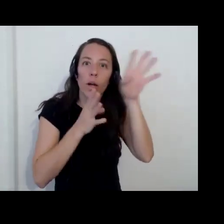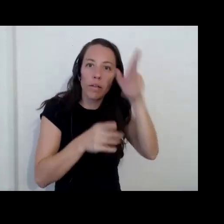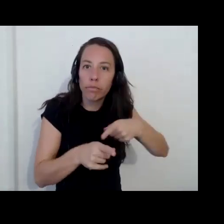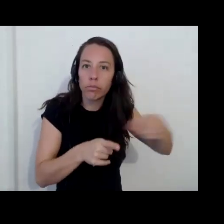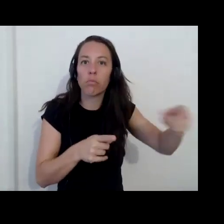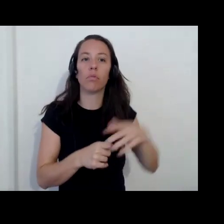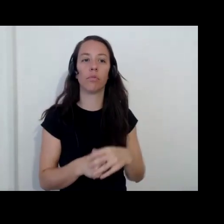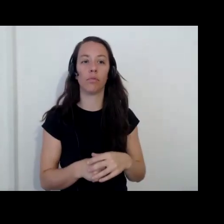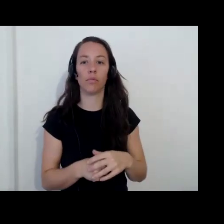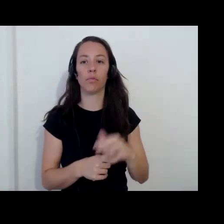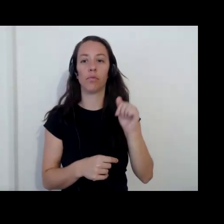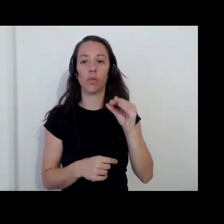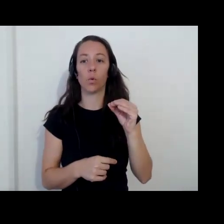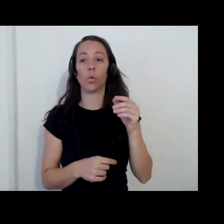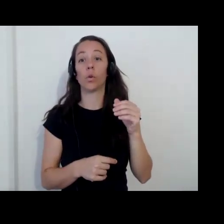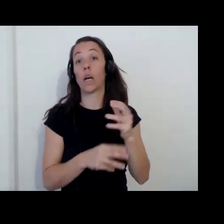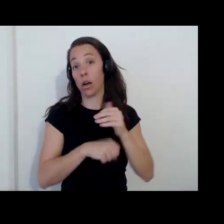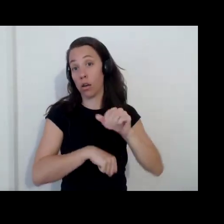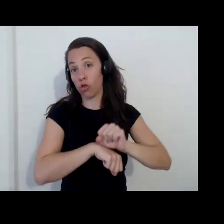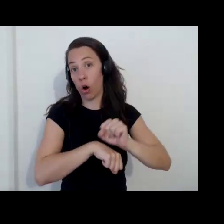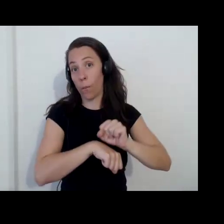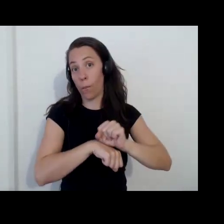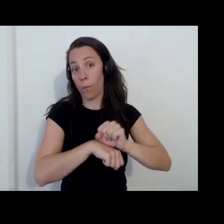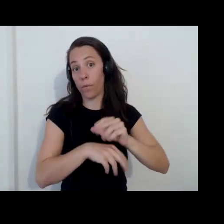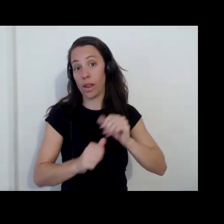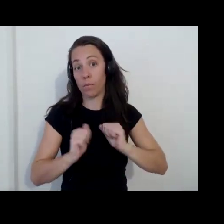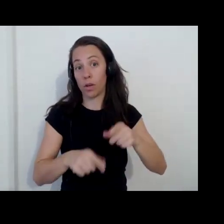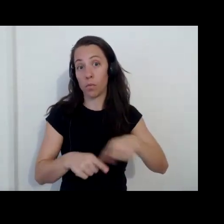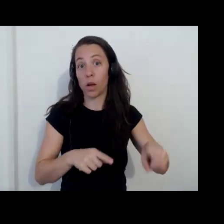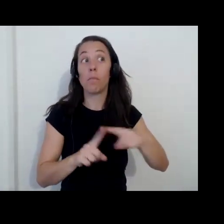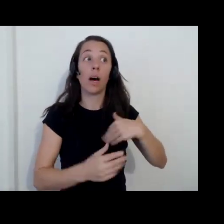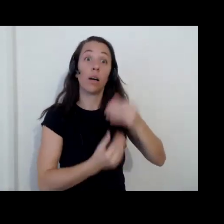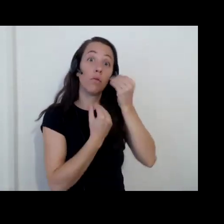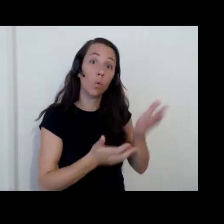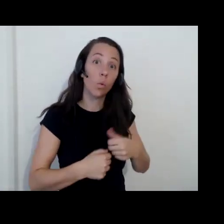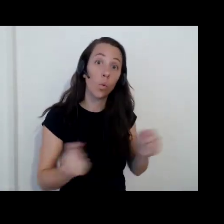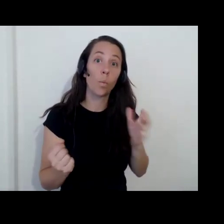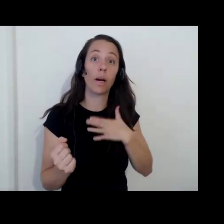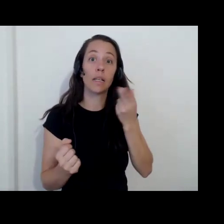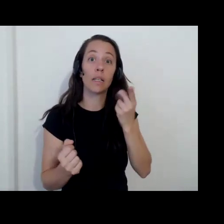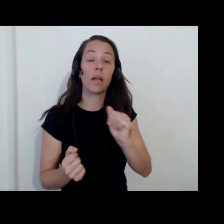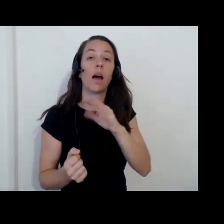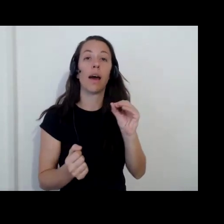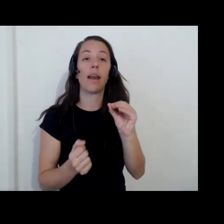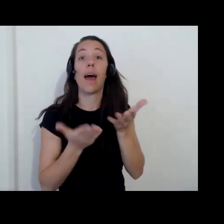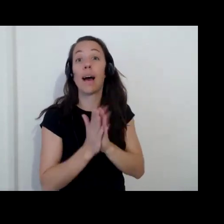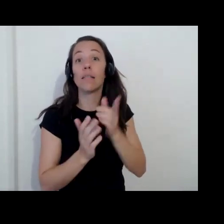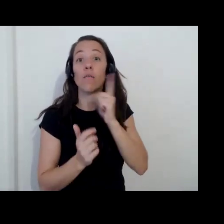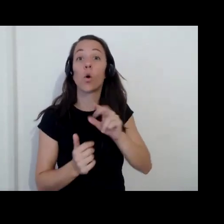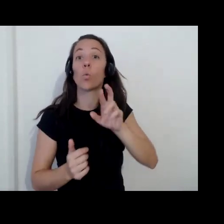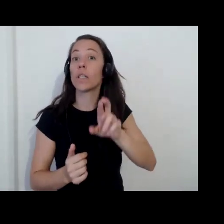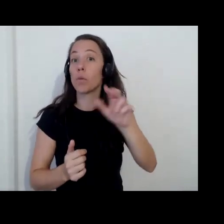So I ended up getting a job in the entertainment industry but after disclosing my disabilities and asking for reasonable accommodations I was quickly told that I could no longer have that job.